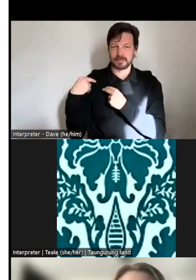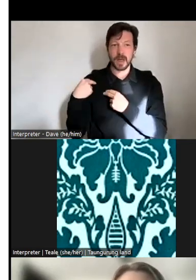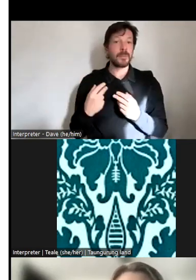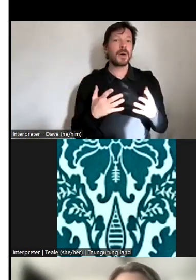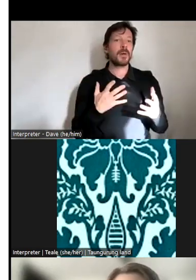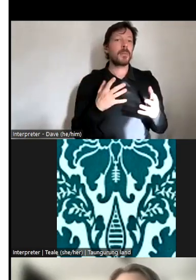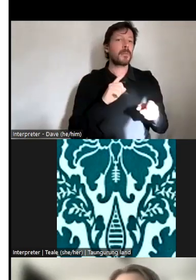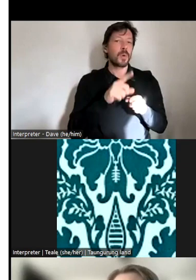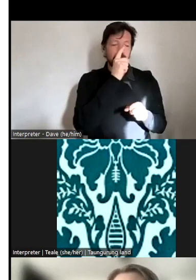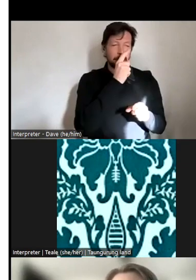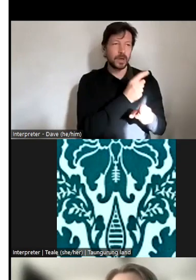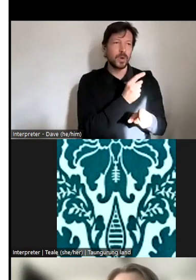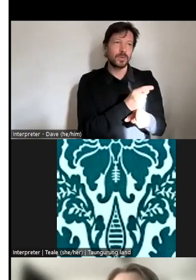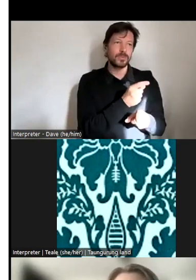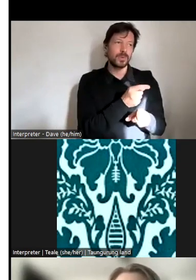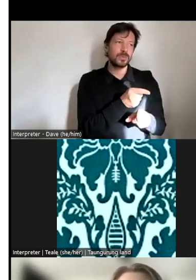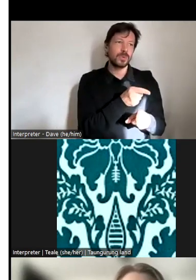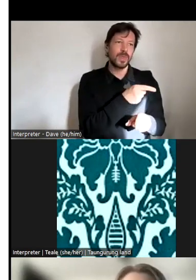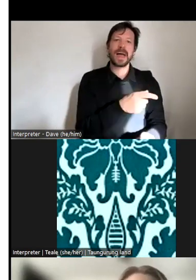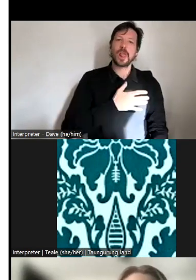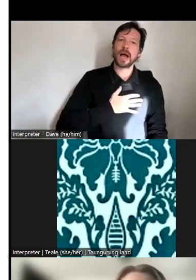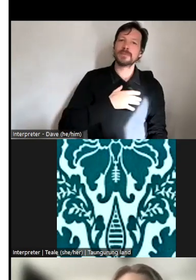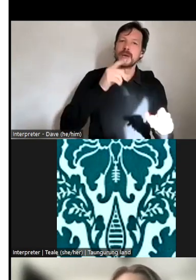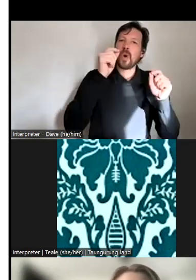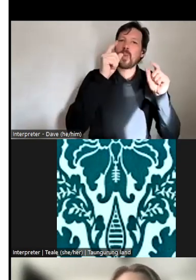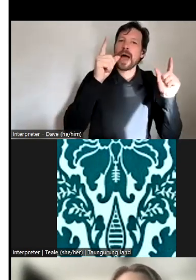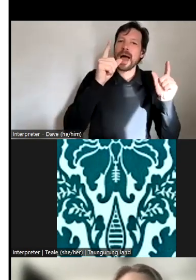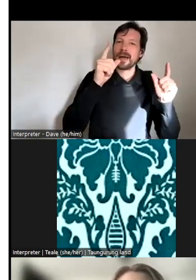I guess, it's just being aware of a possibility so they feel prepared.